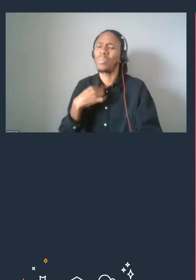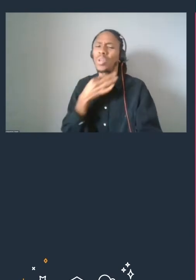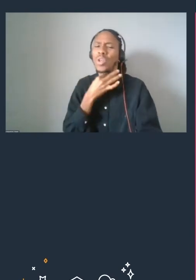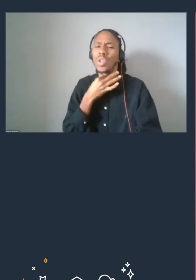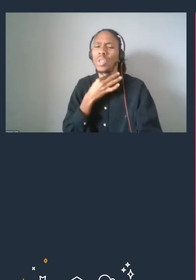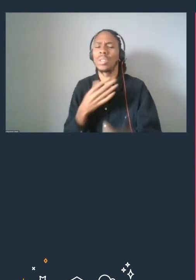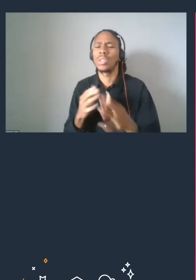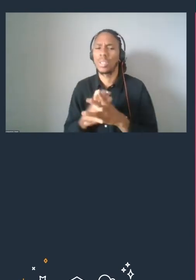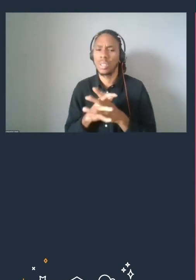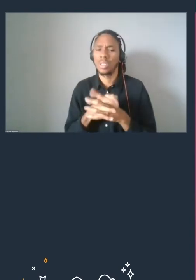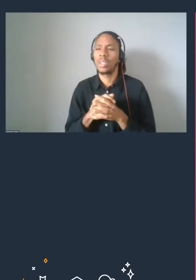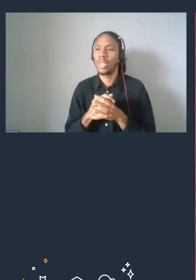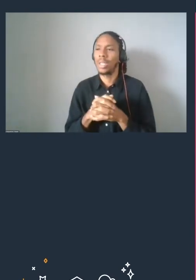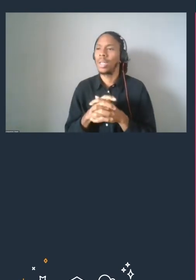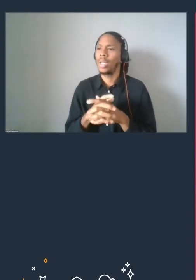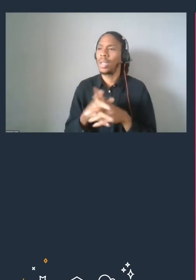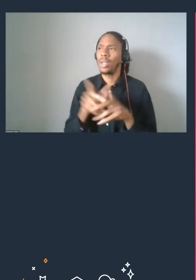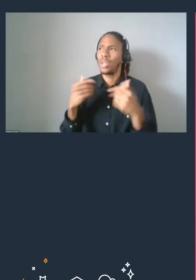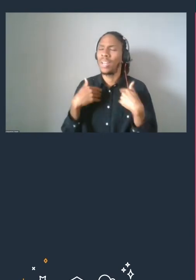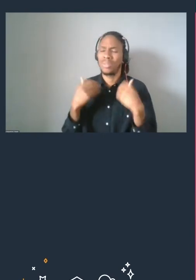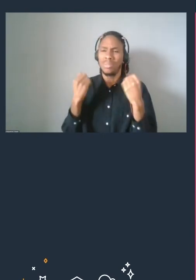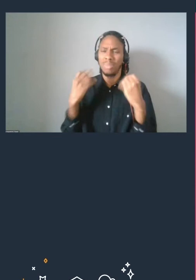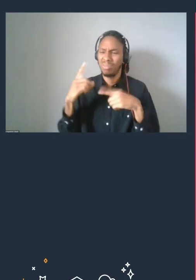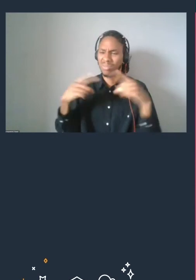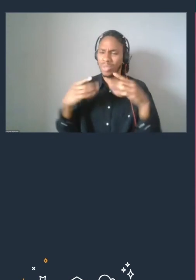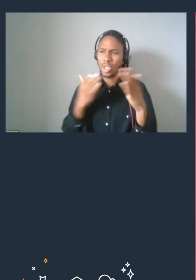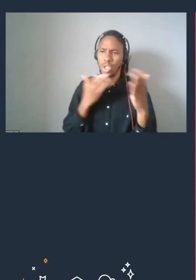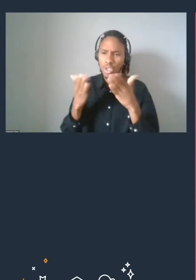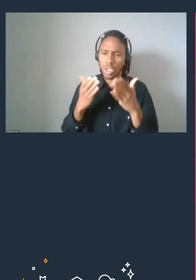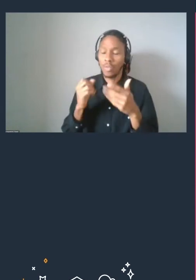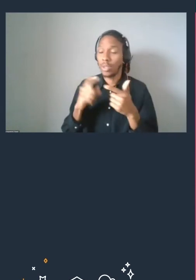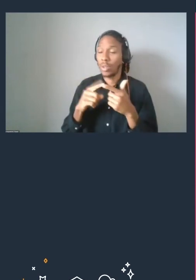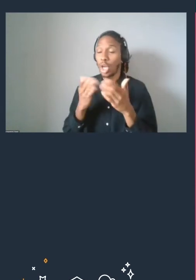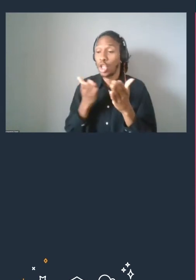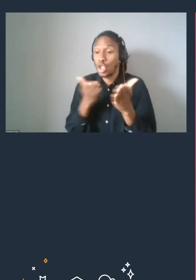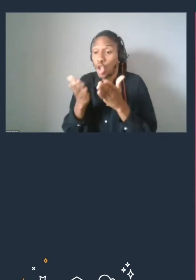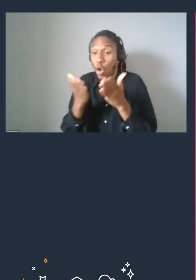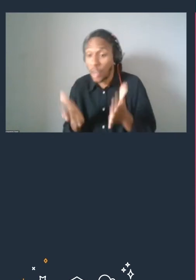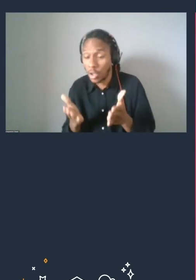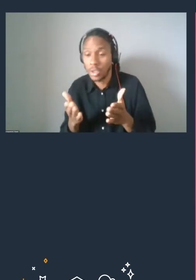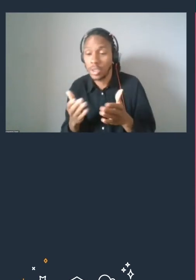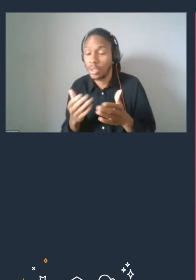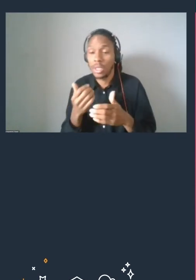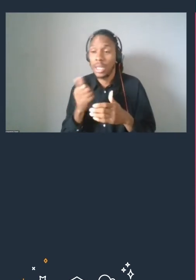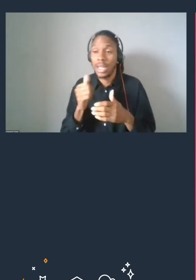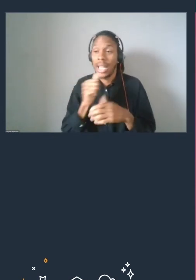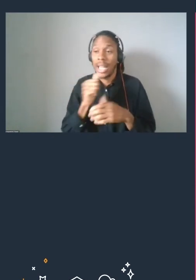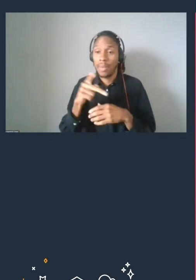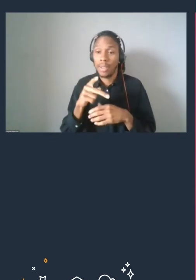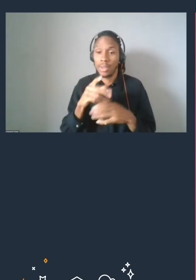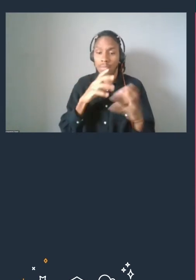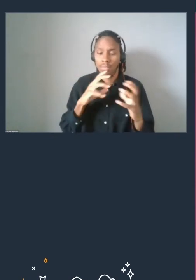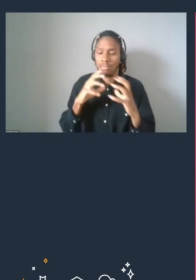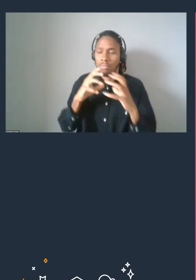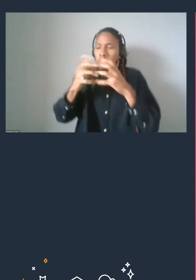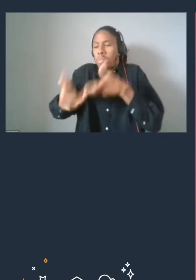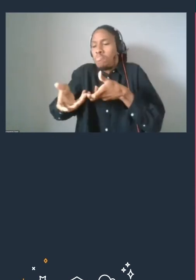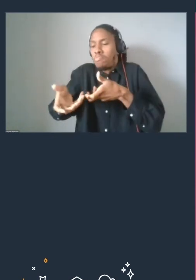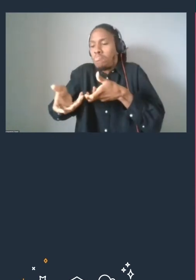you can have a number of different services or servers or any kinda applications dump data onto S3, is that correct?